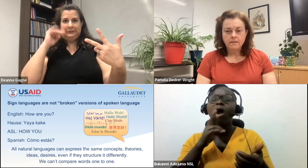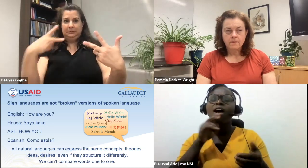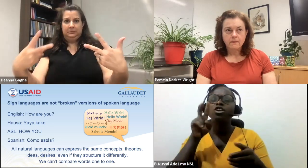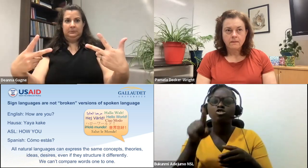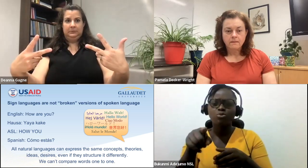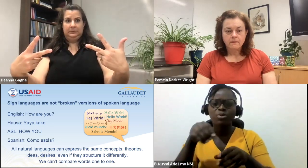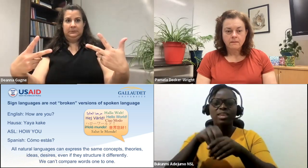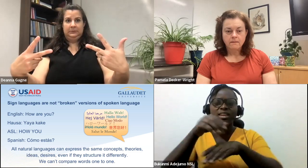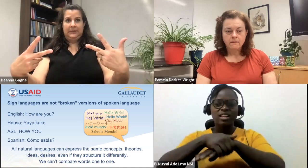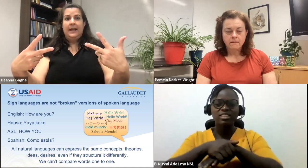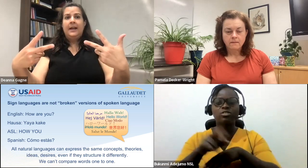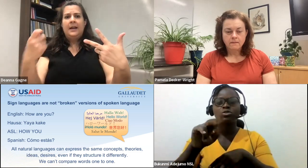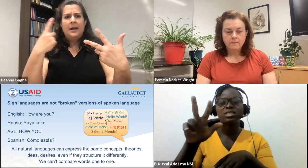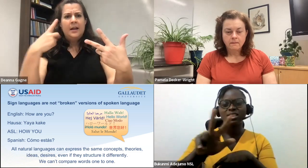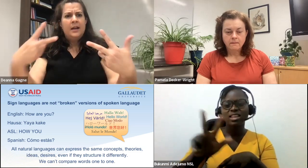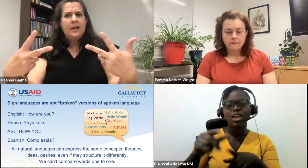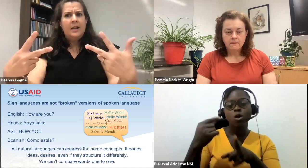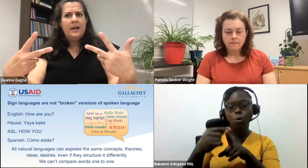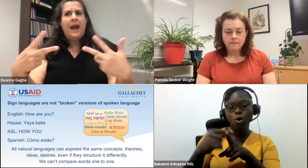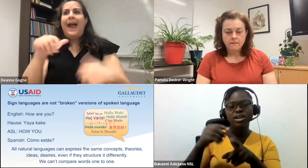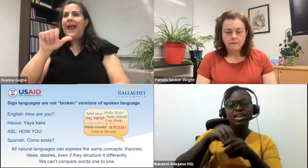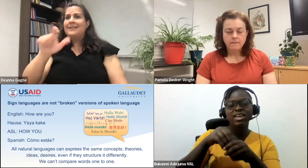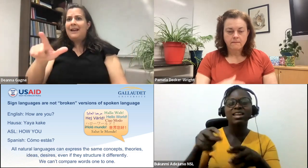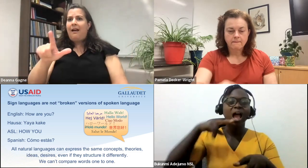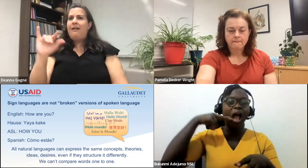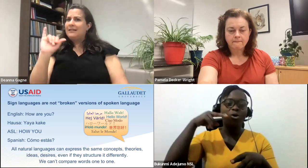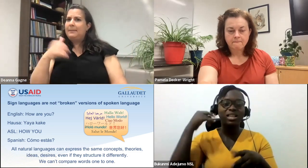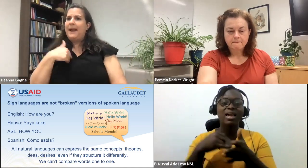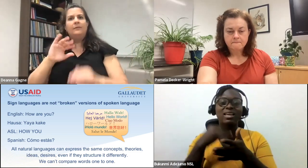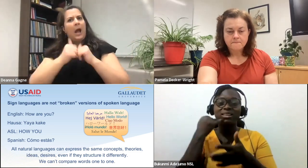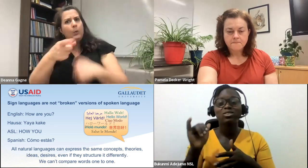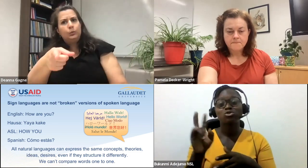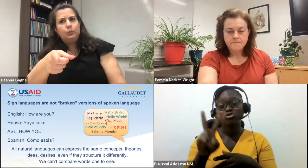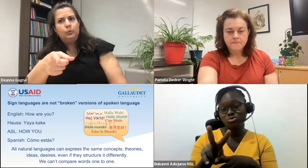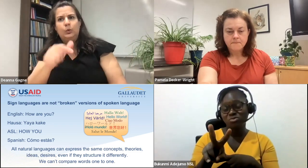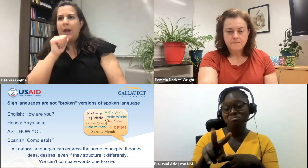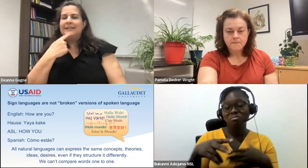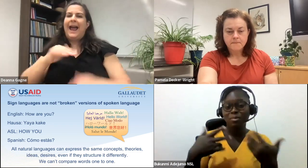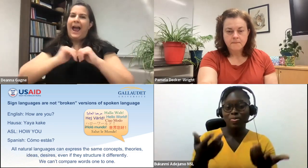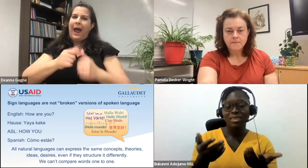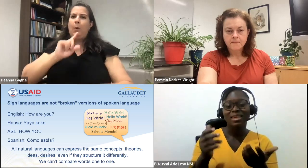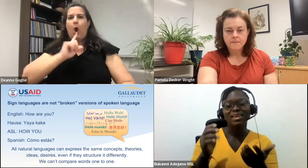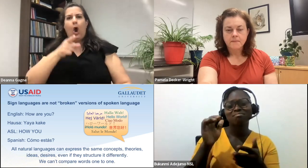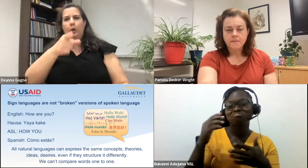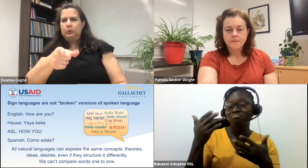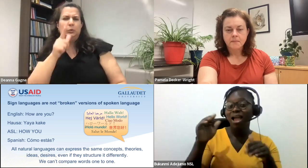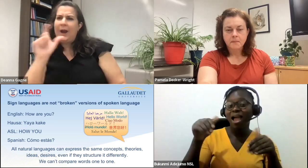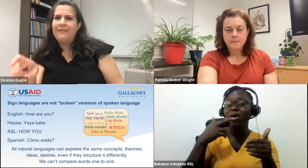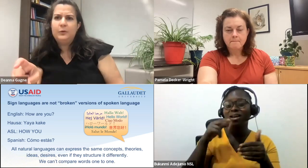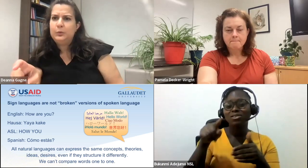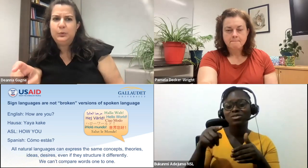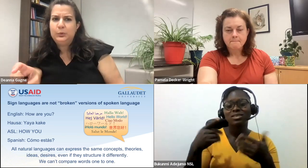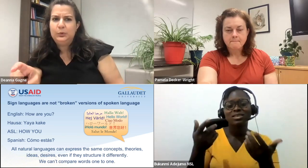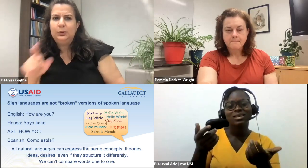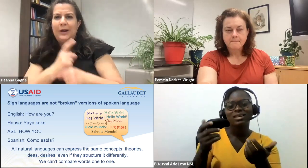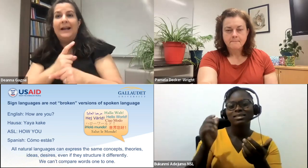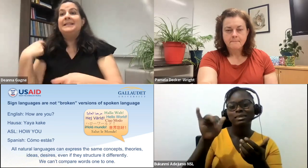yeah, yeah, okay. And that is going to be very different than Asl. How you the 2 with only 2 vocabulary items there.